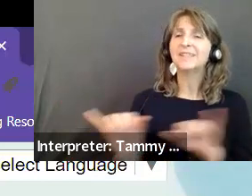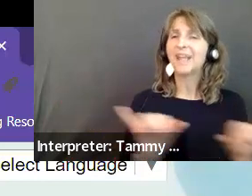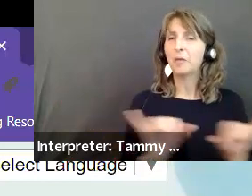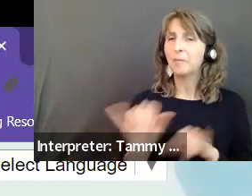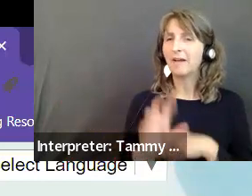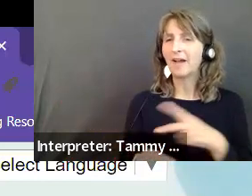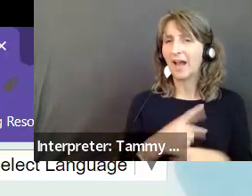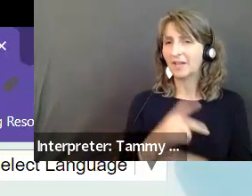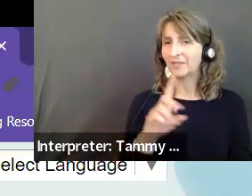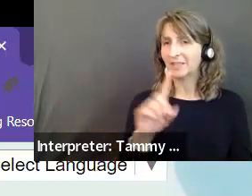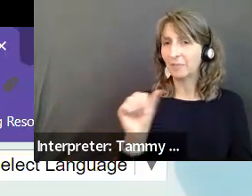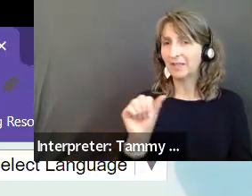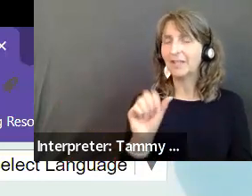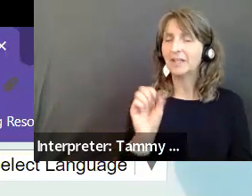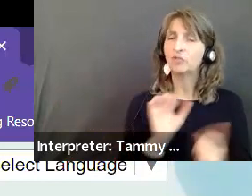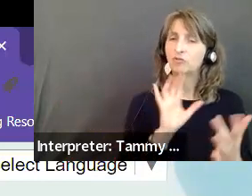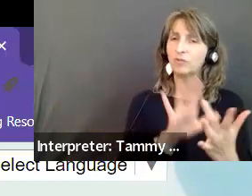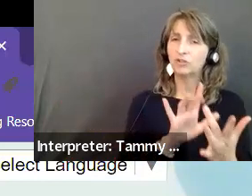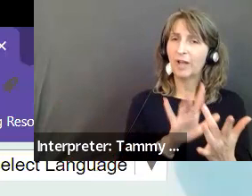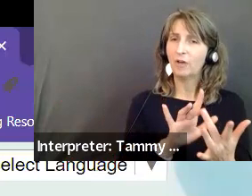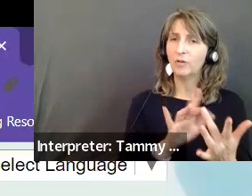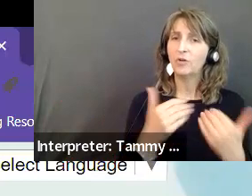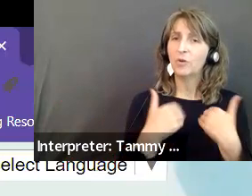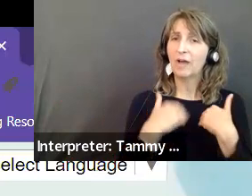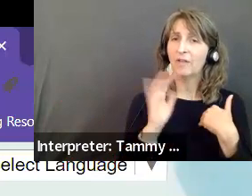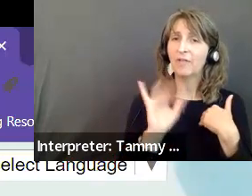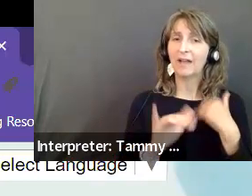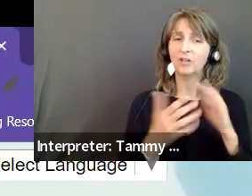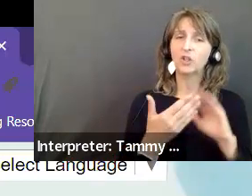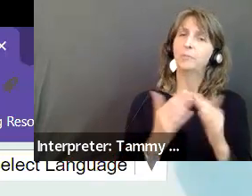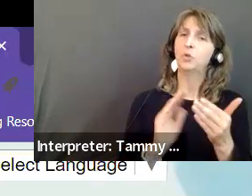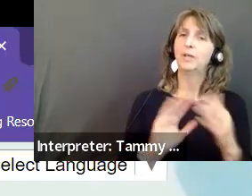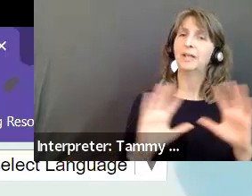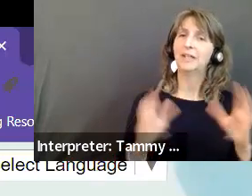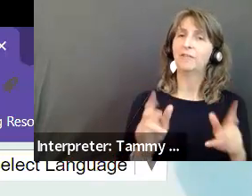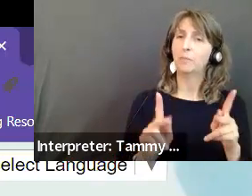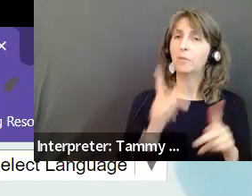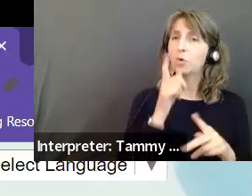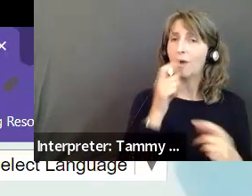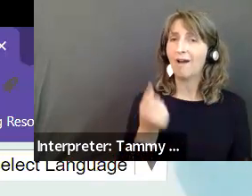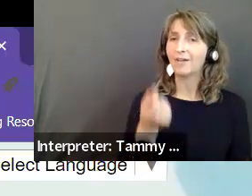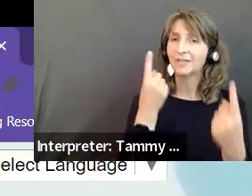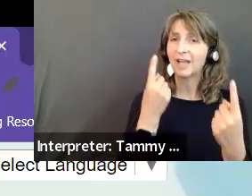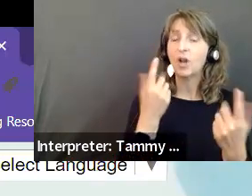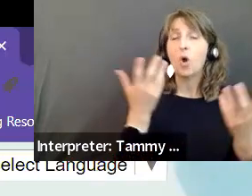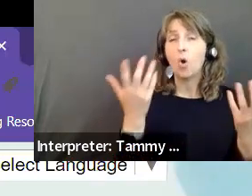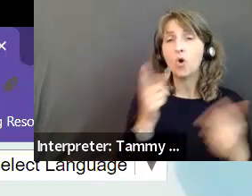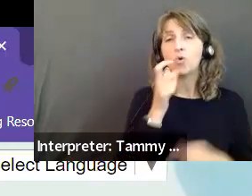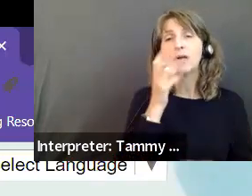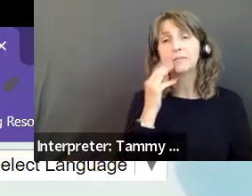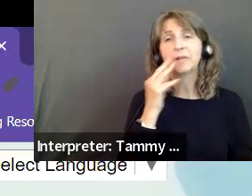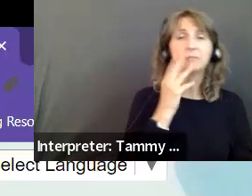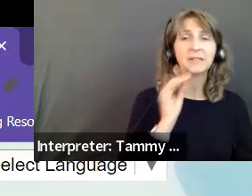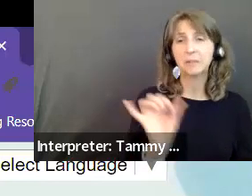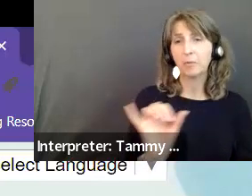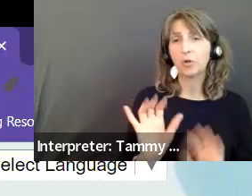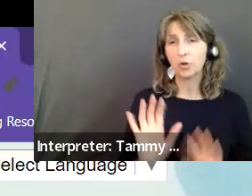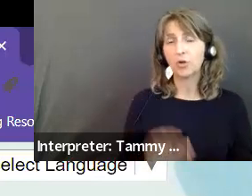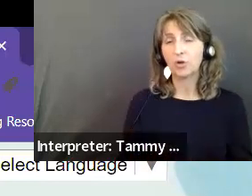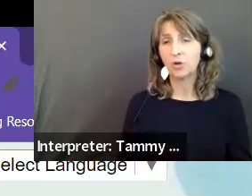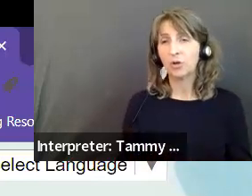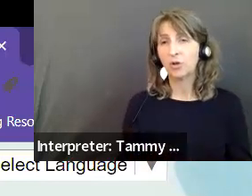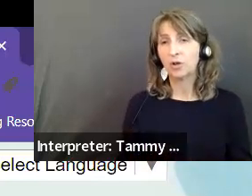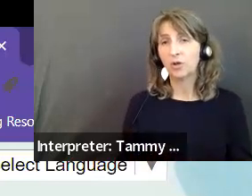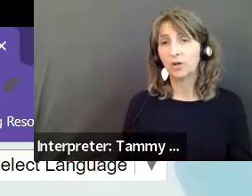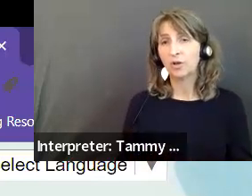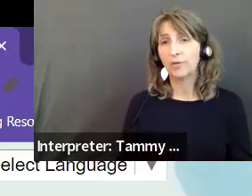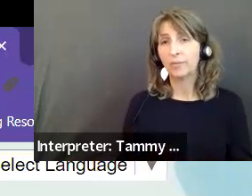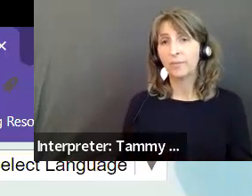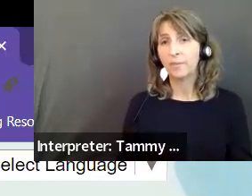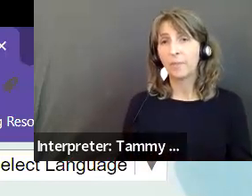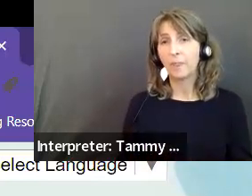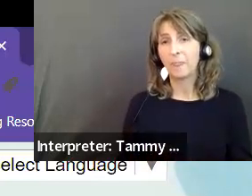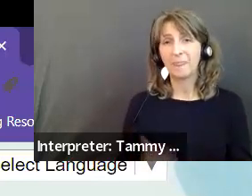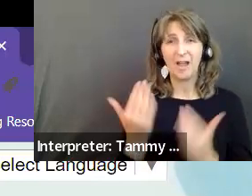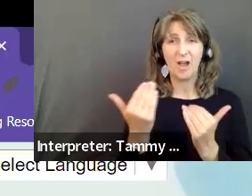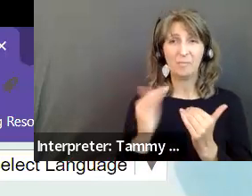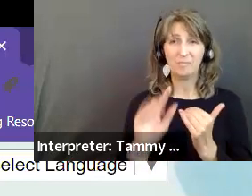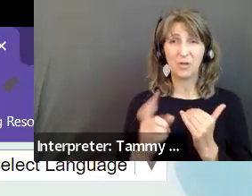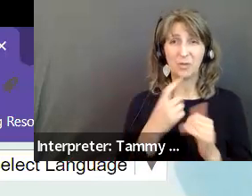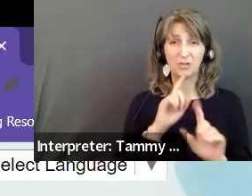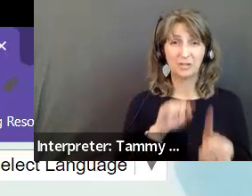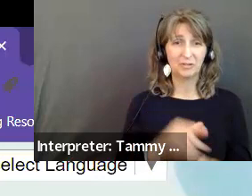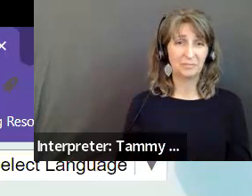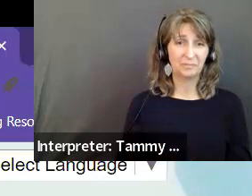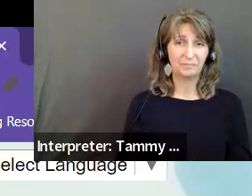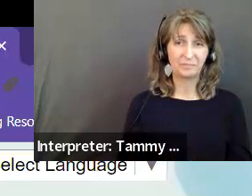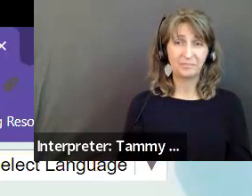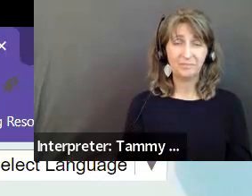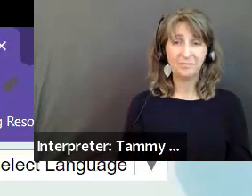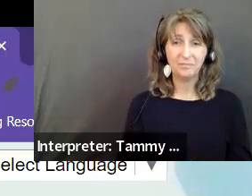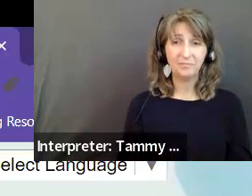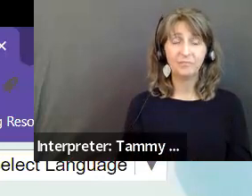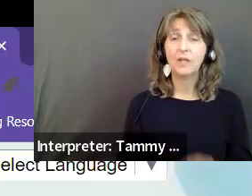Children with disabilities with their same disability. To be able to have that. You know, that community of people that, understand or that have experience, you know?